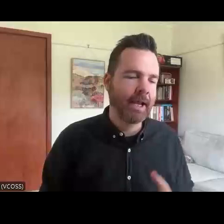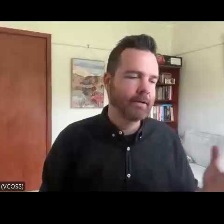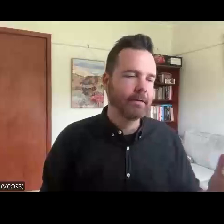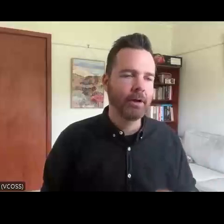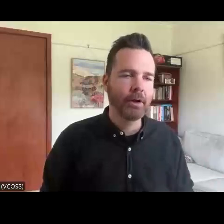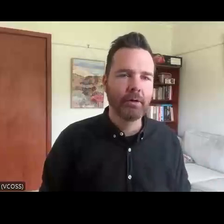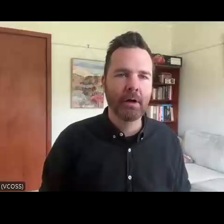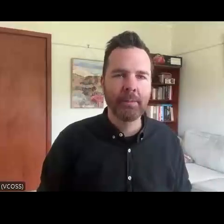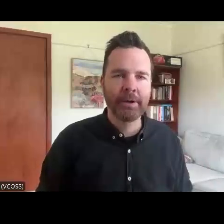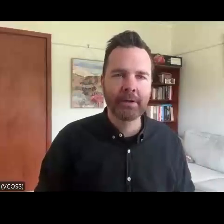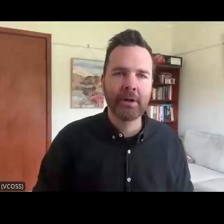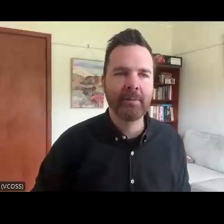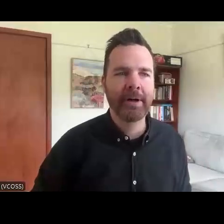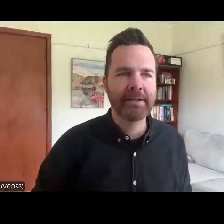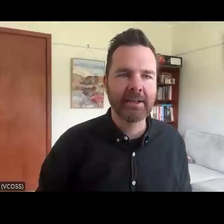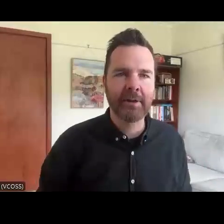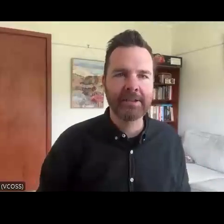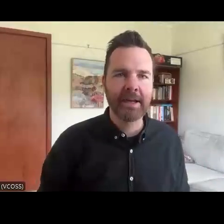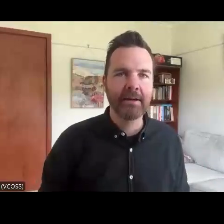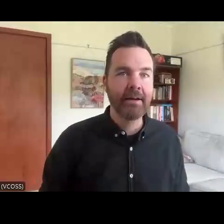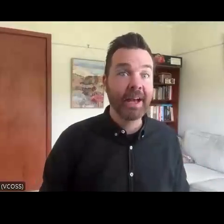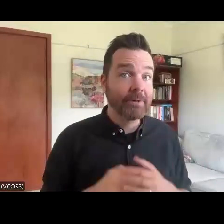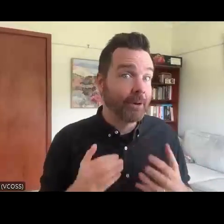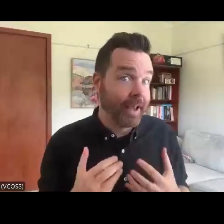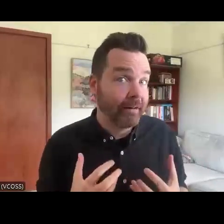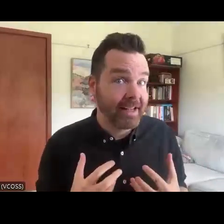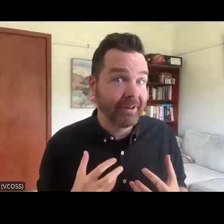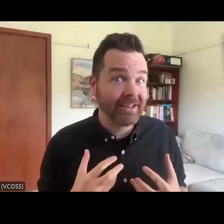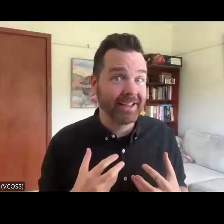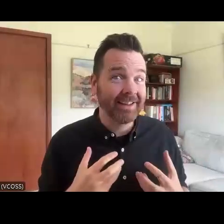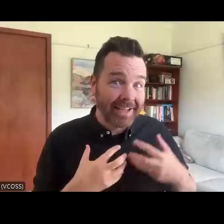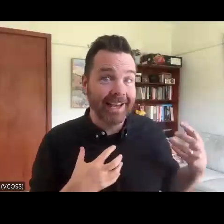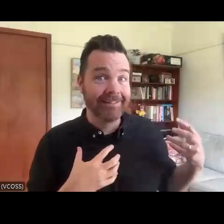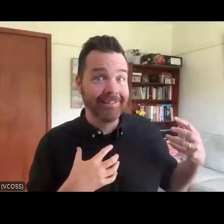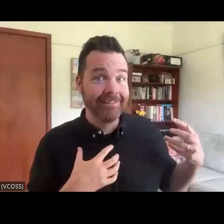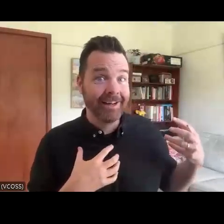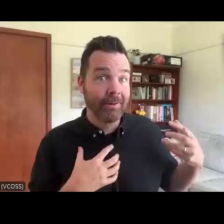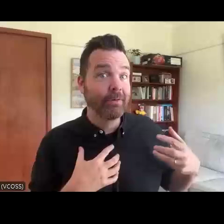and you know, I'm persecuted in XYZ. That was all there in his advocacy, and again he would have